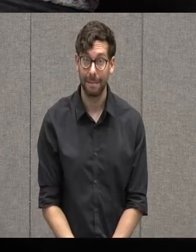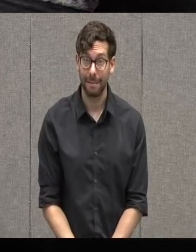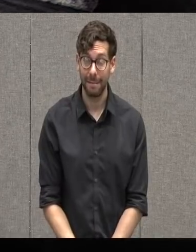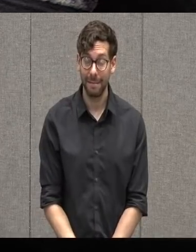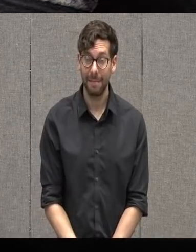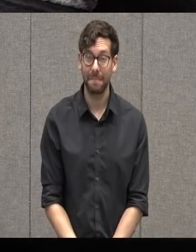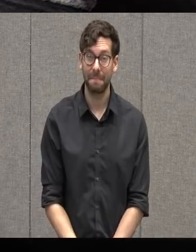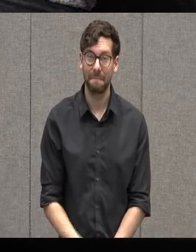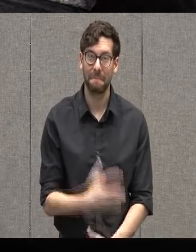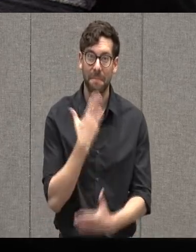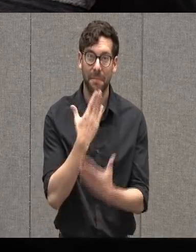Good job.